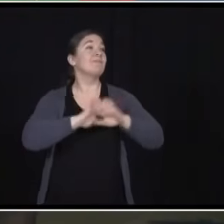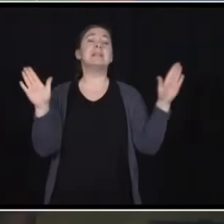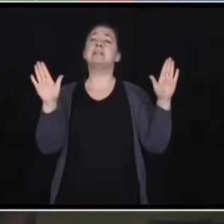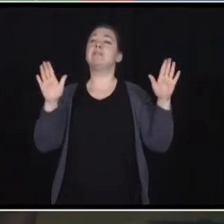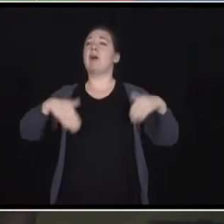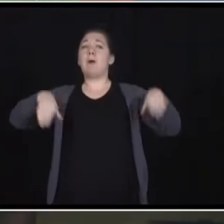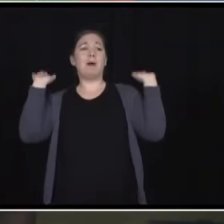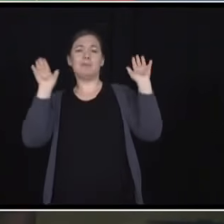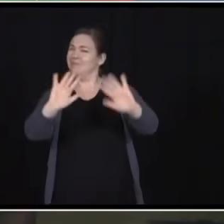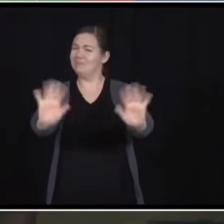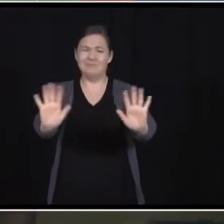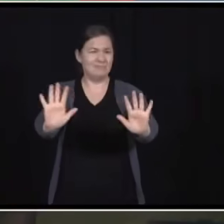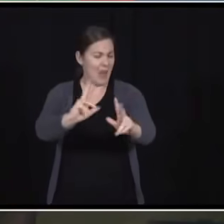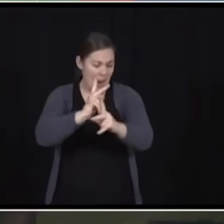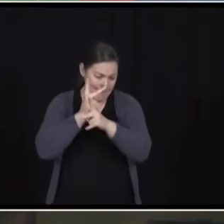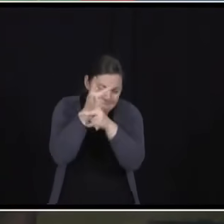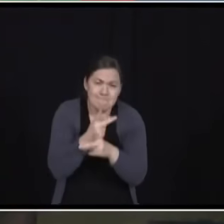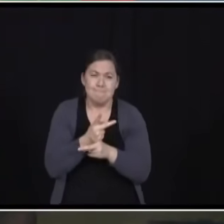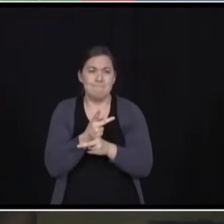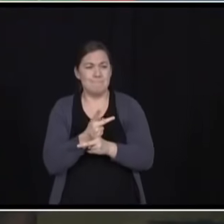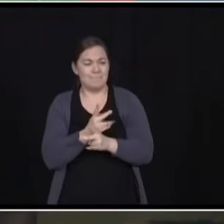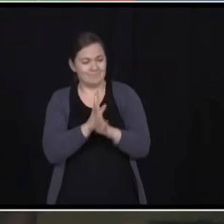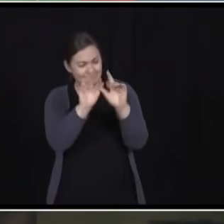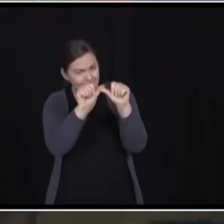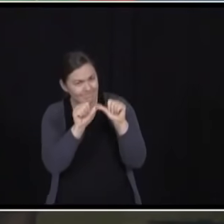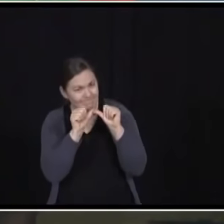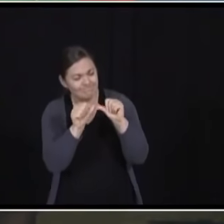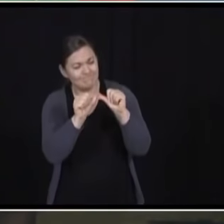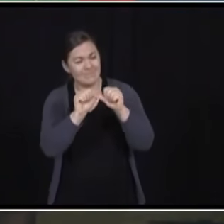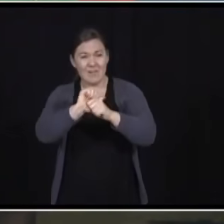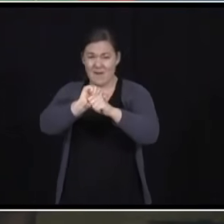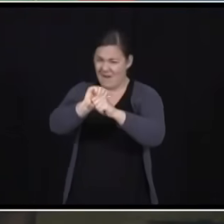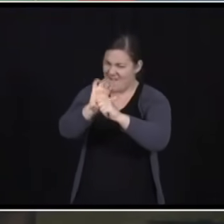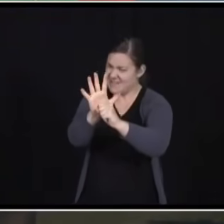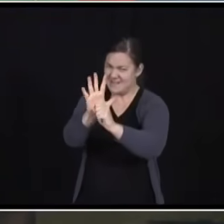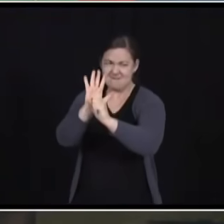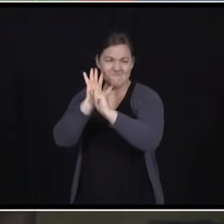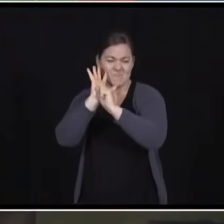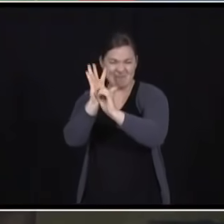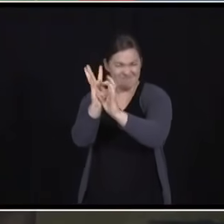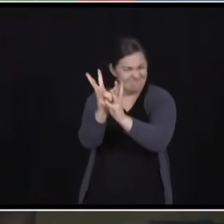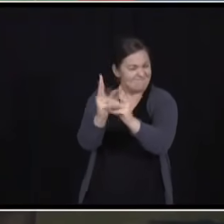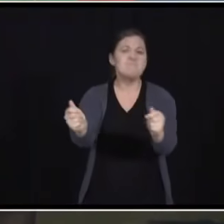It's hard to imagine the end of this pandemic. But my friends, we can't give up hope and we